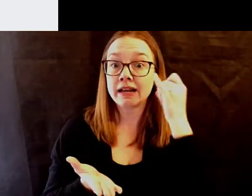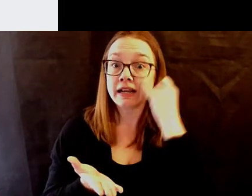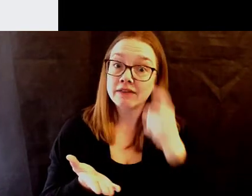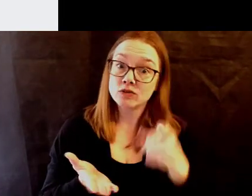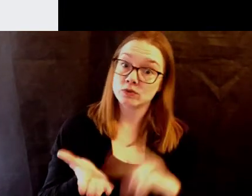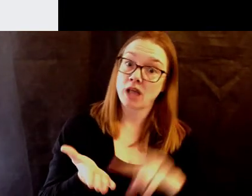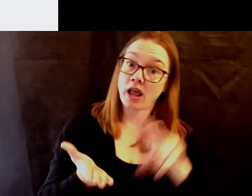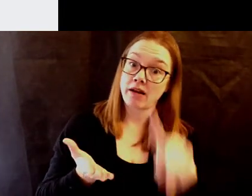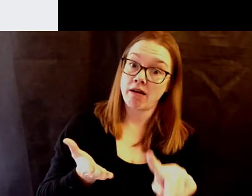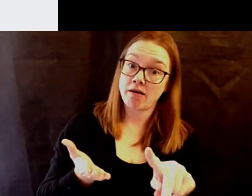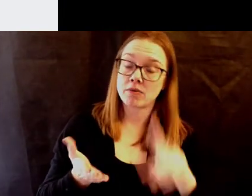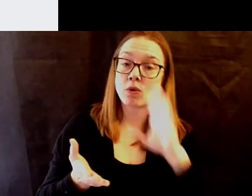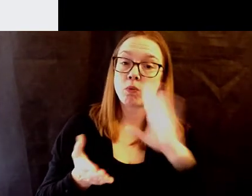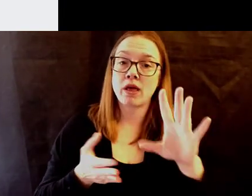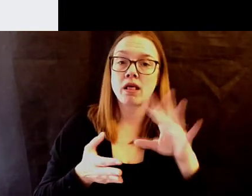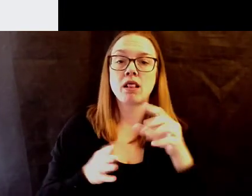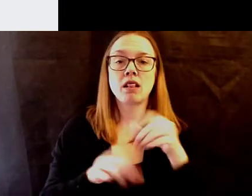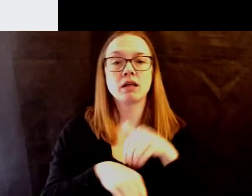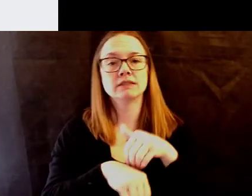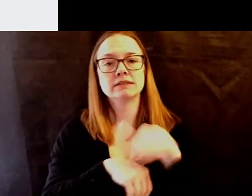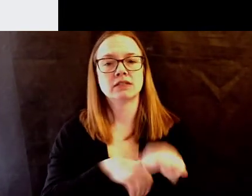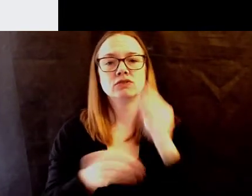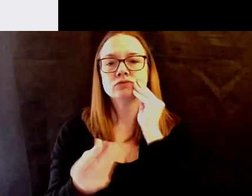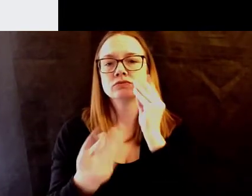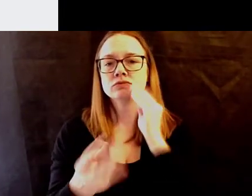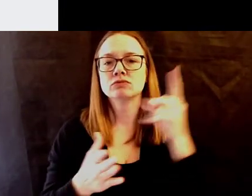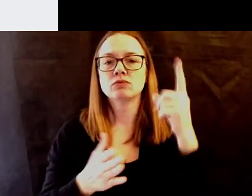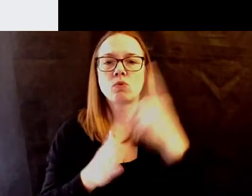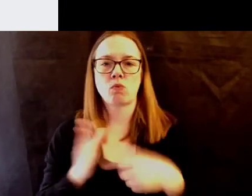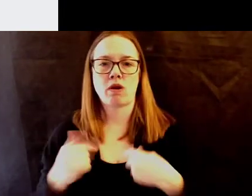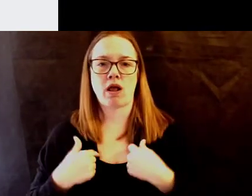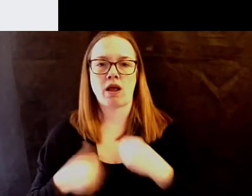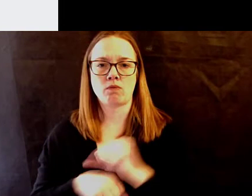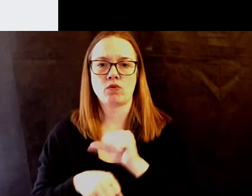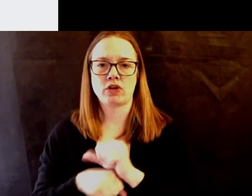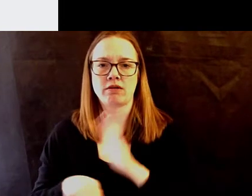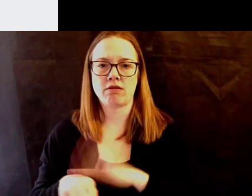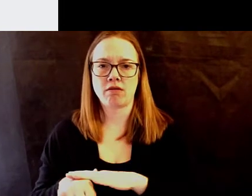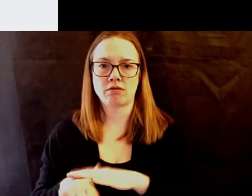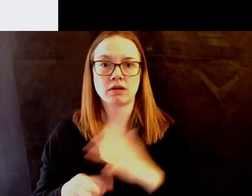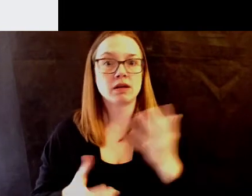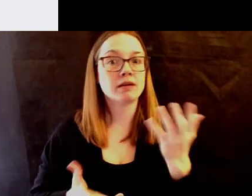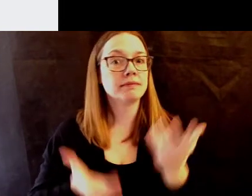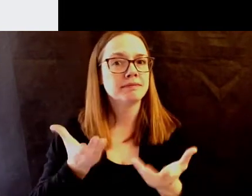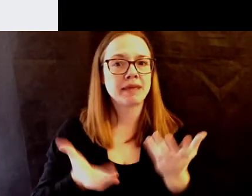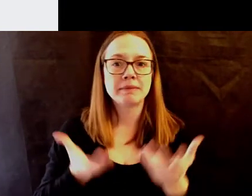what they're working on and what they have coming up. They may even have calls for testimony on certain things